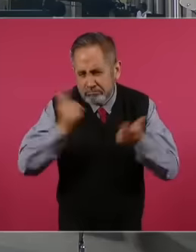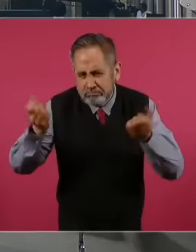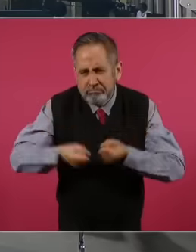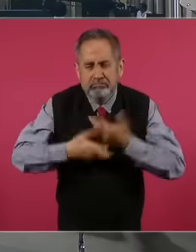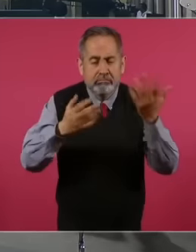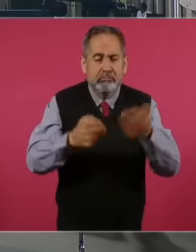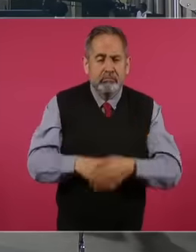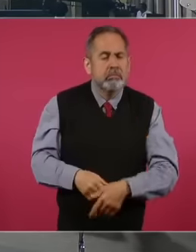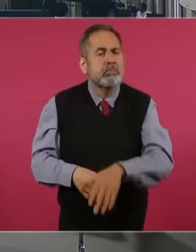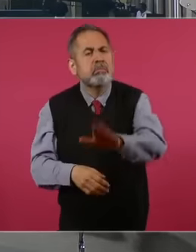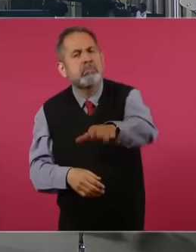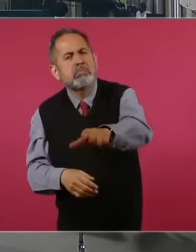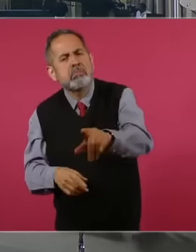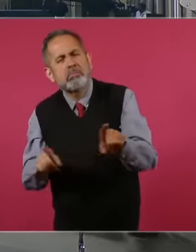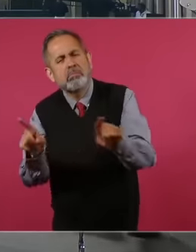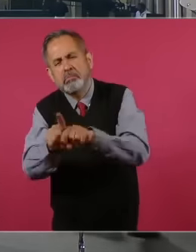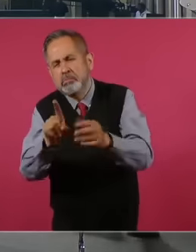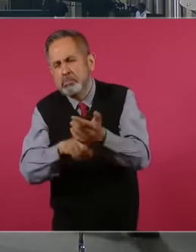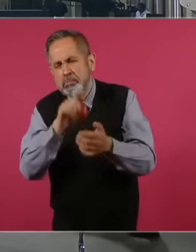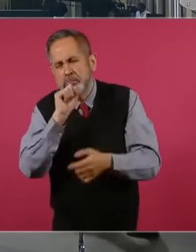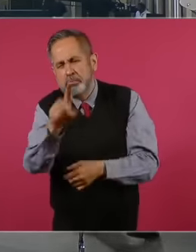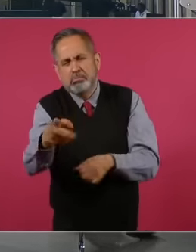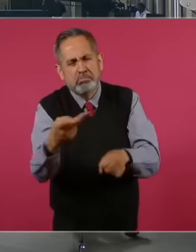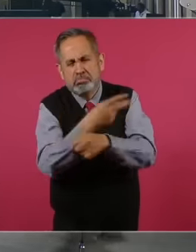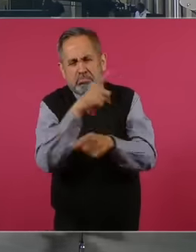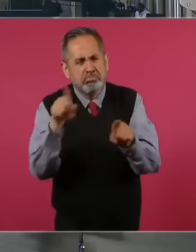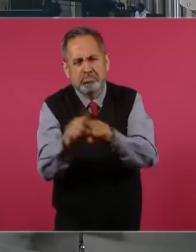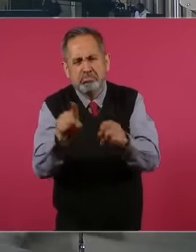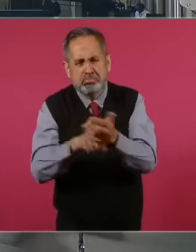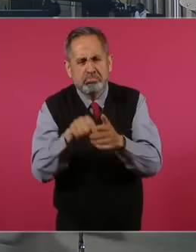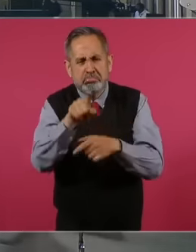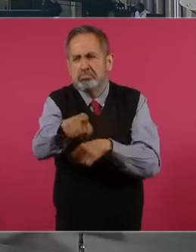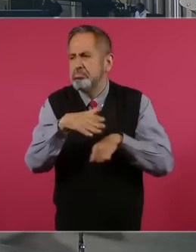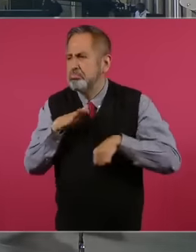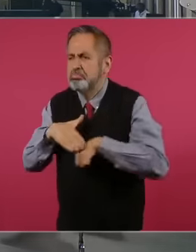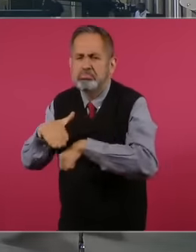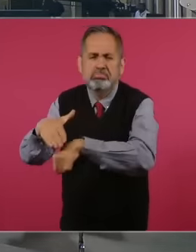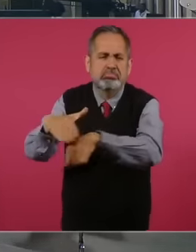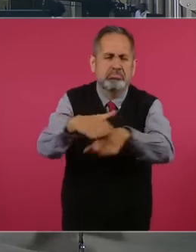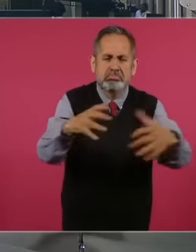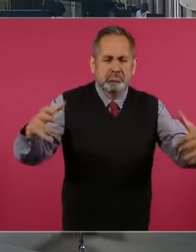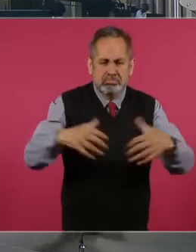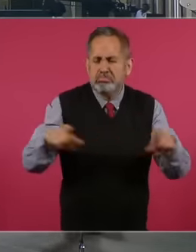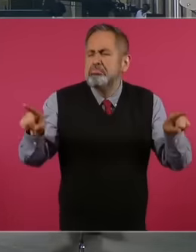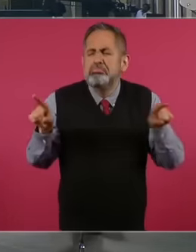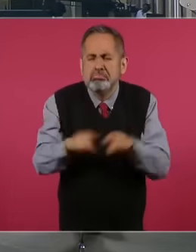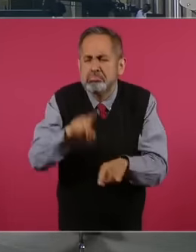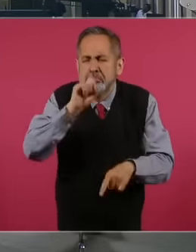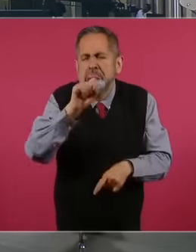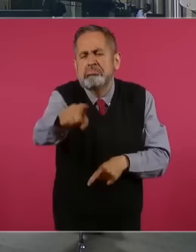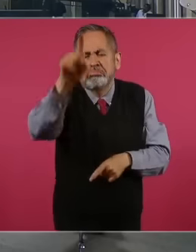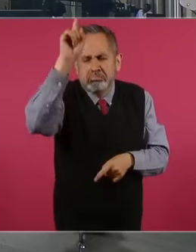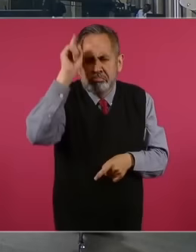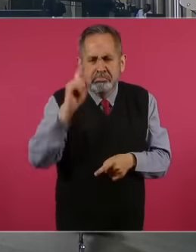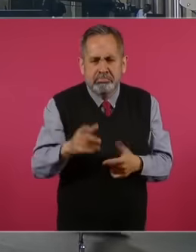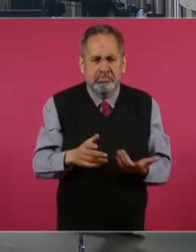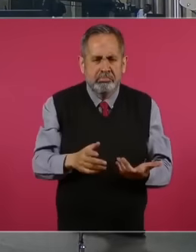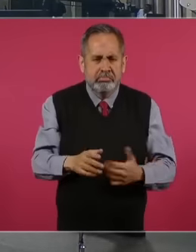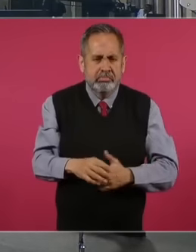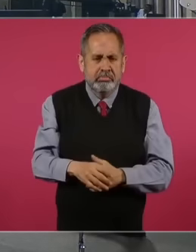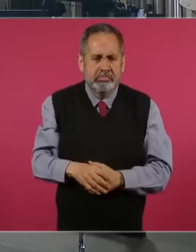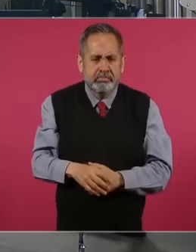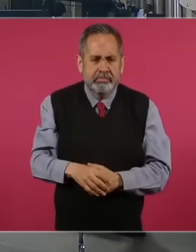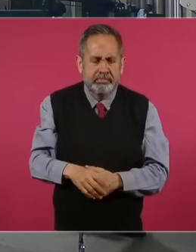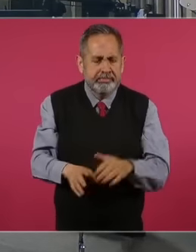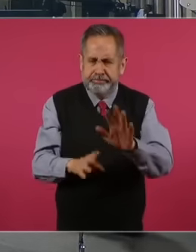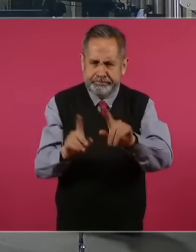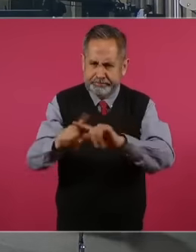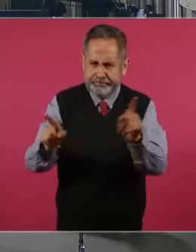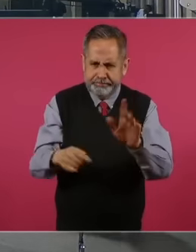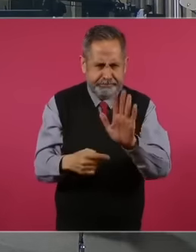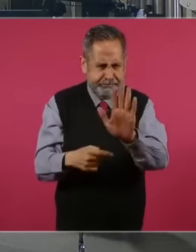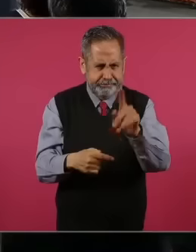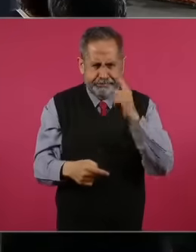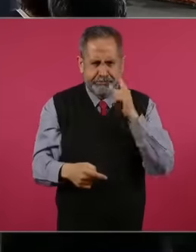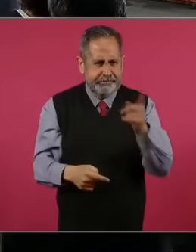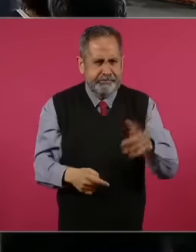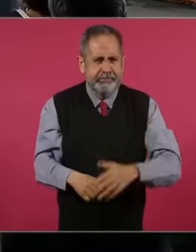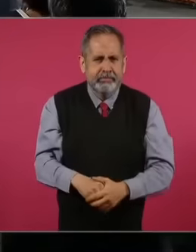this weekend, President. Don't look, you gathered it here and at the end of the day, look,